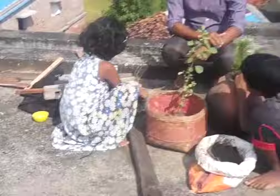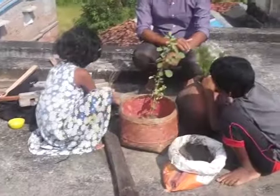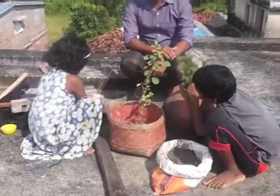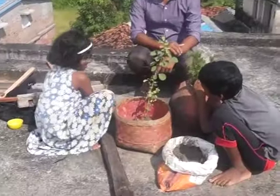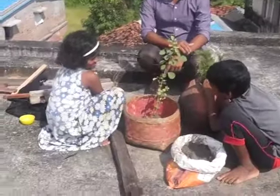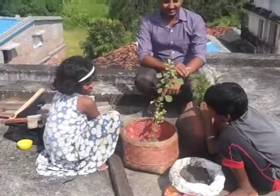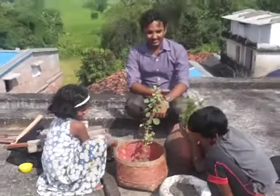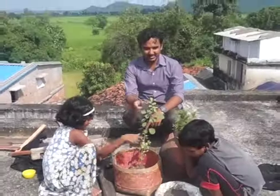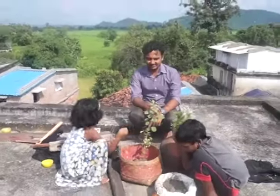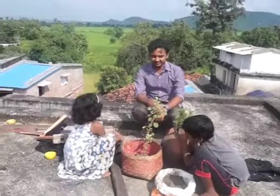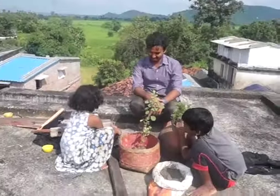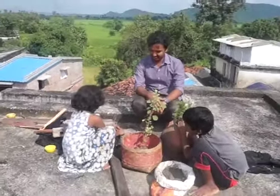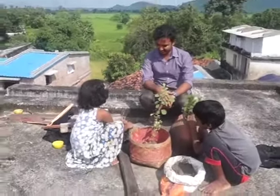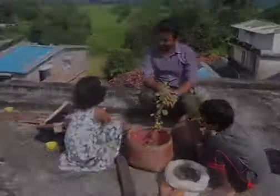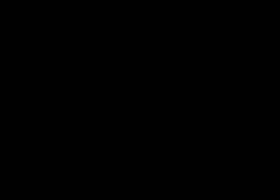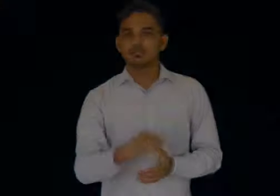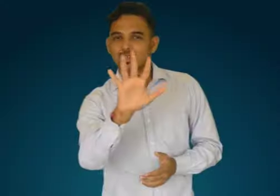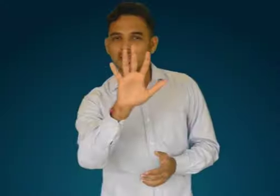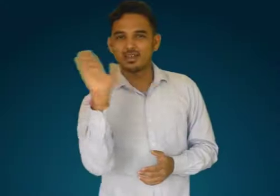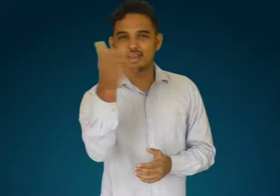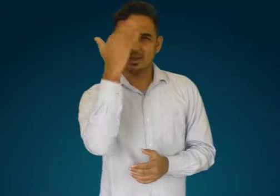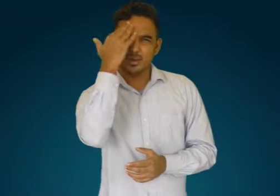the teacher is discussing with the